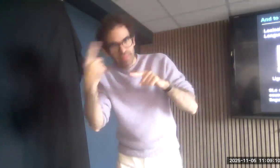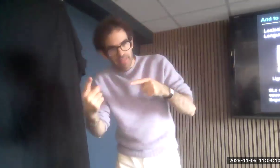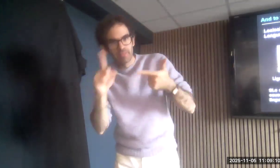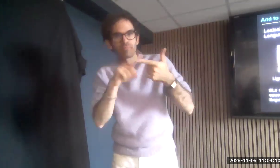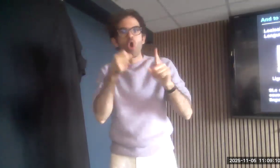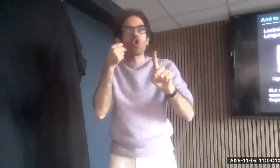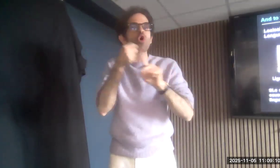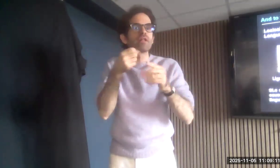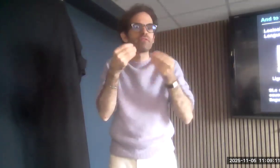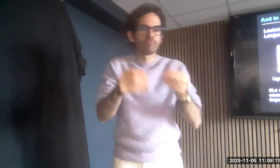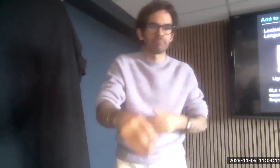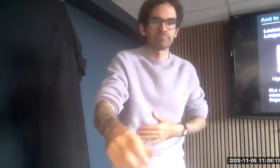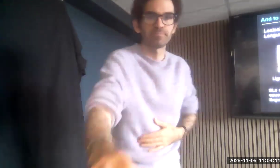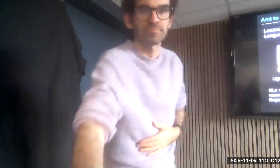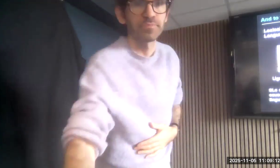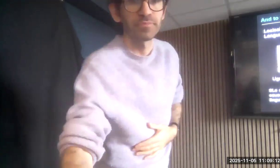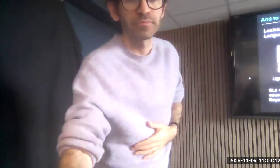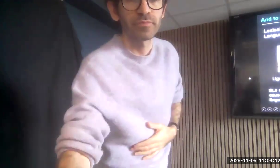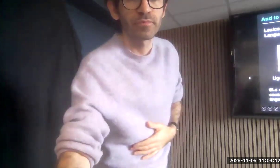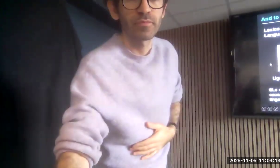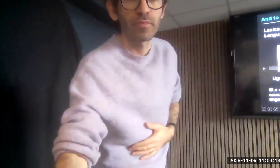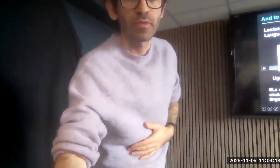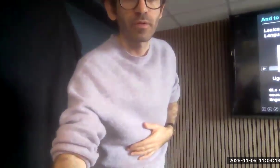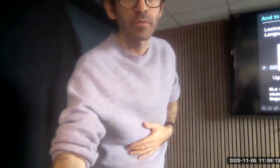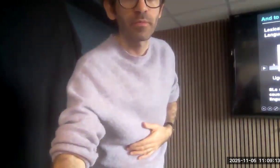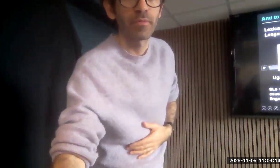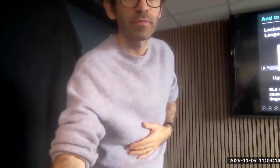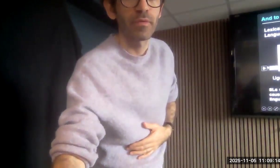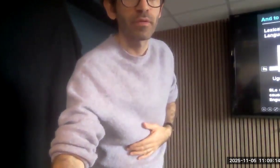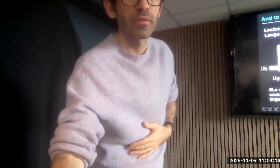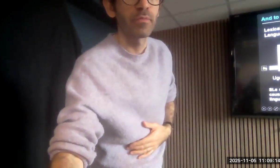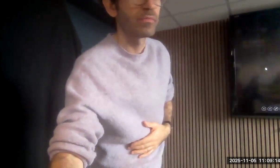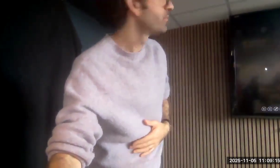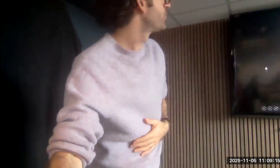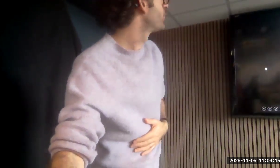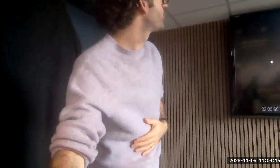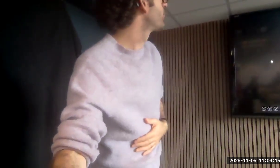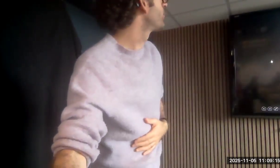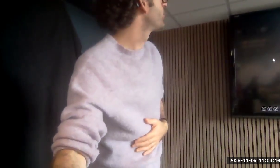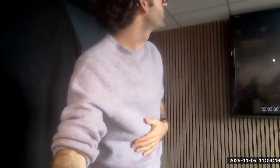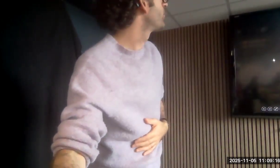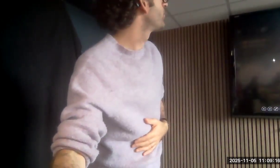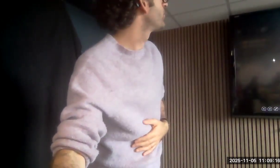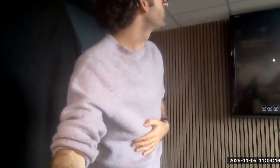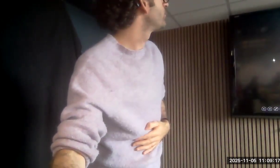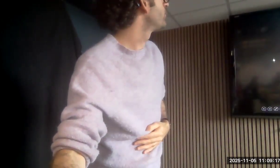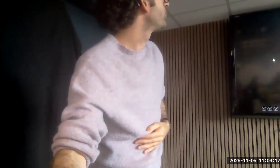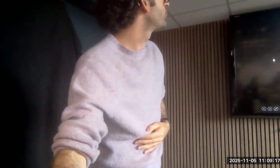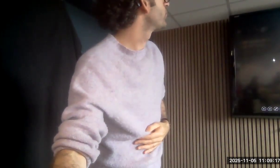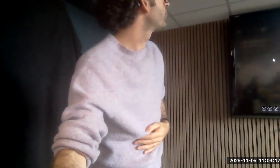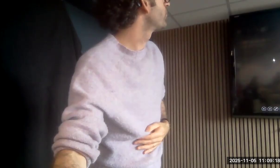So we have the lexical item, and then we have the actual Causative.